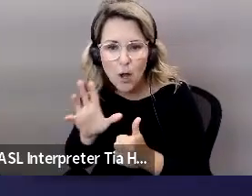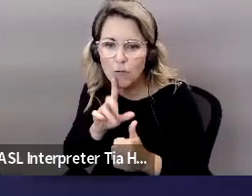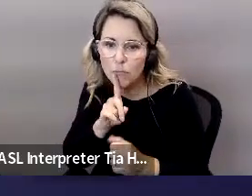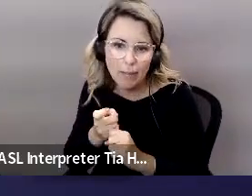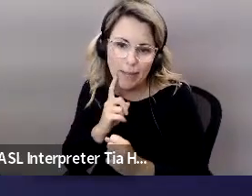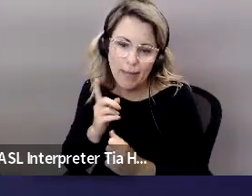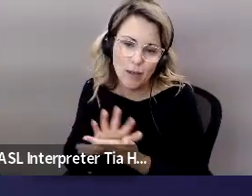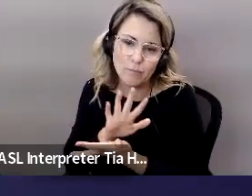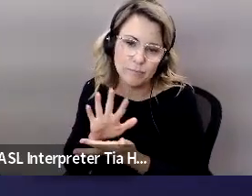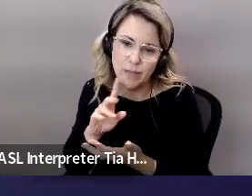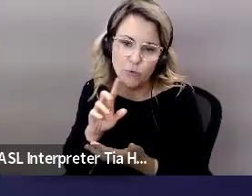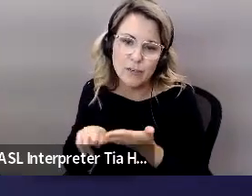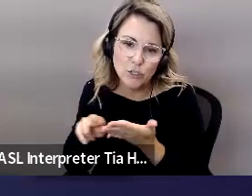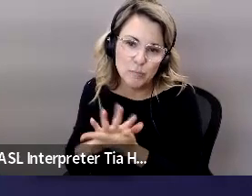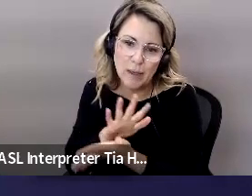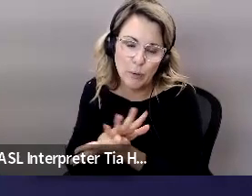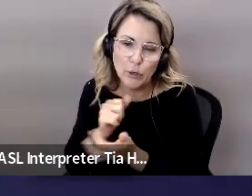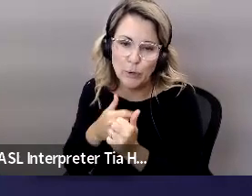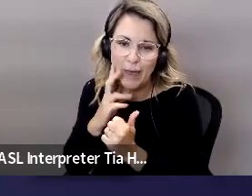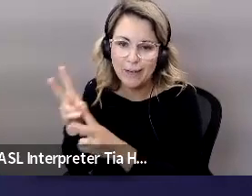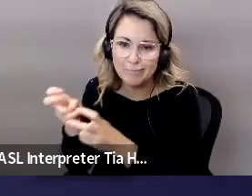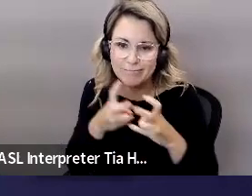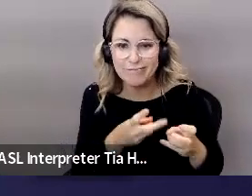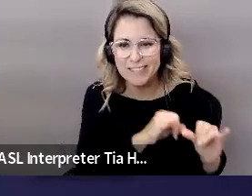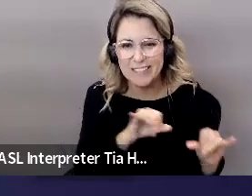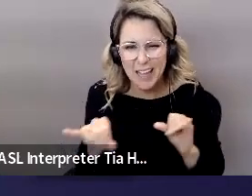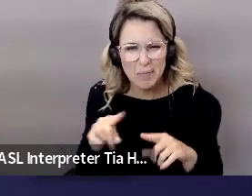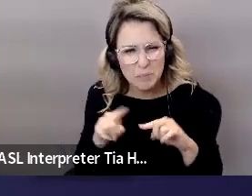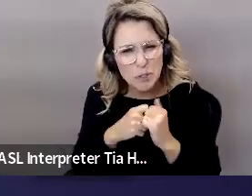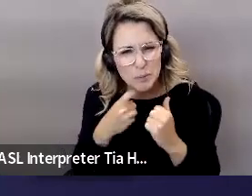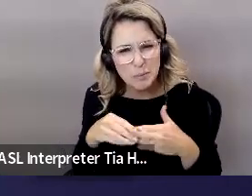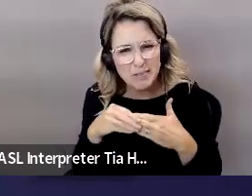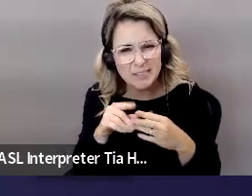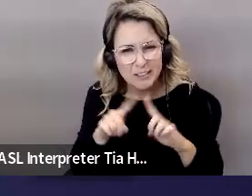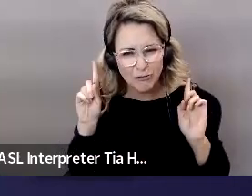maybe used to writing research papers. There's some differentiation there. Dr. Rumrill: Yeah,